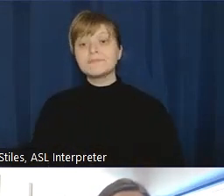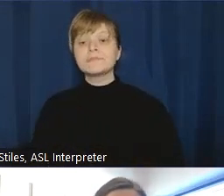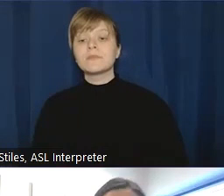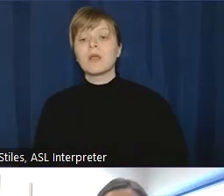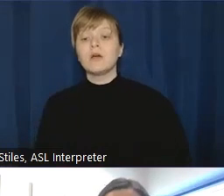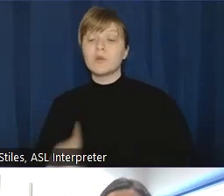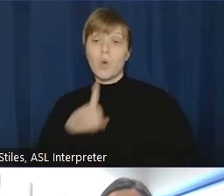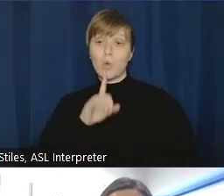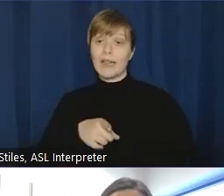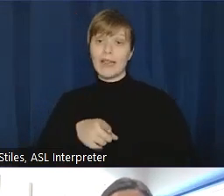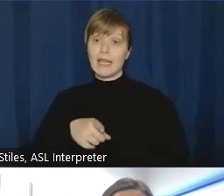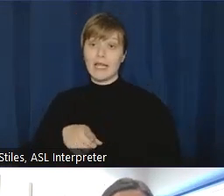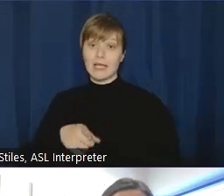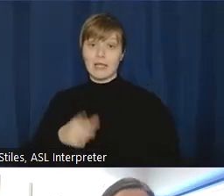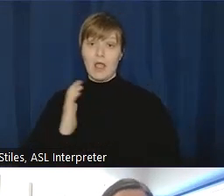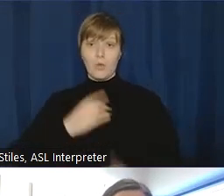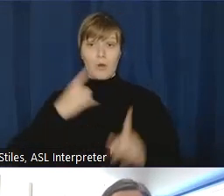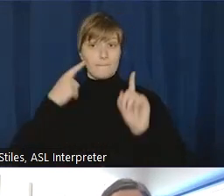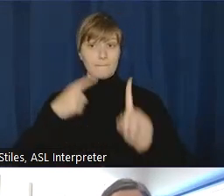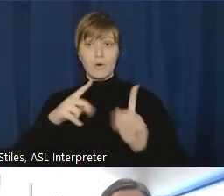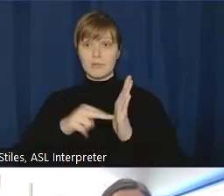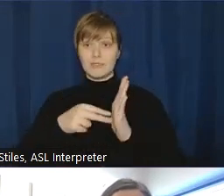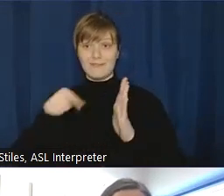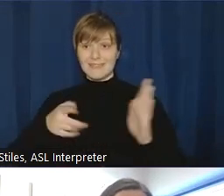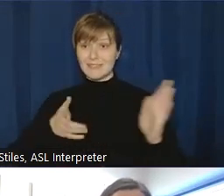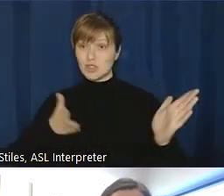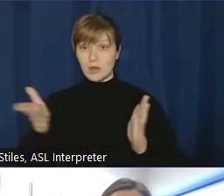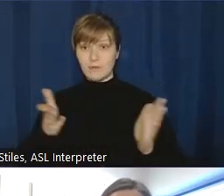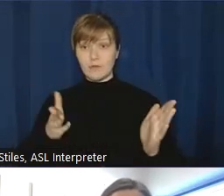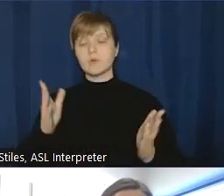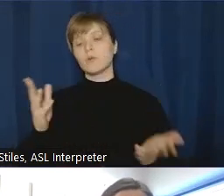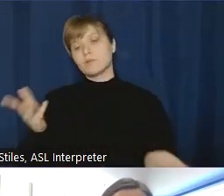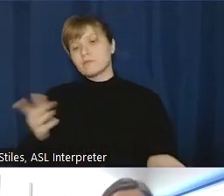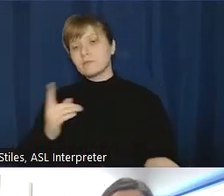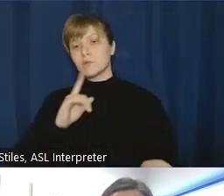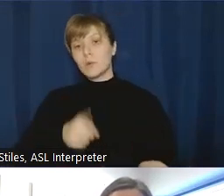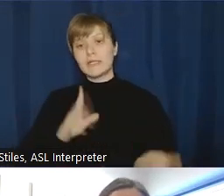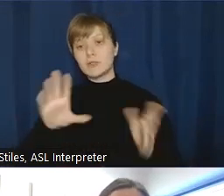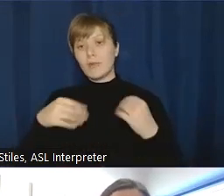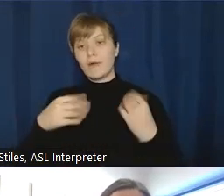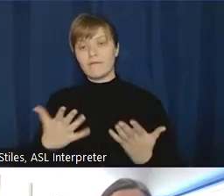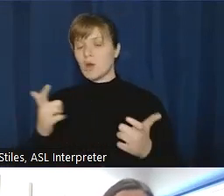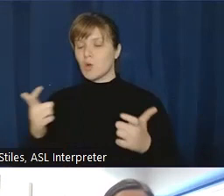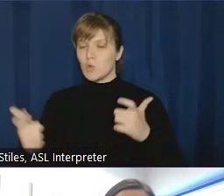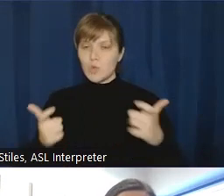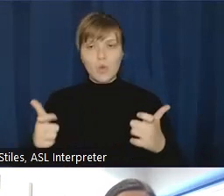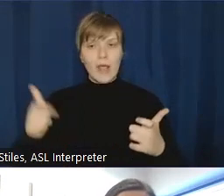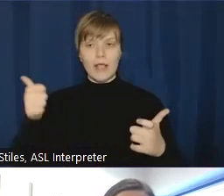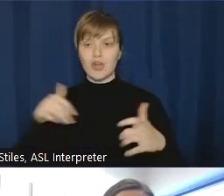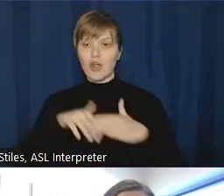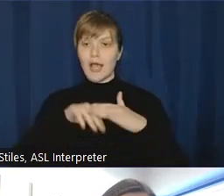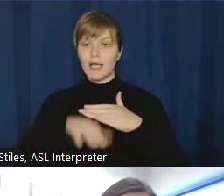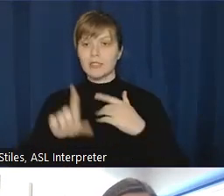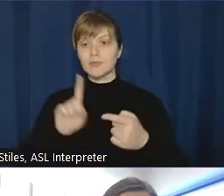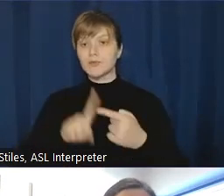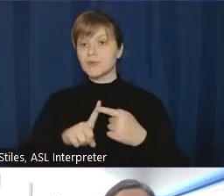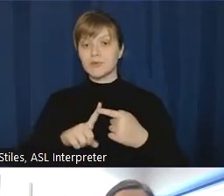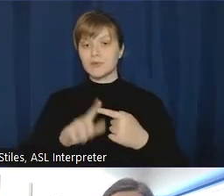The purpose of this service was to provide greater access to our fixed route as well